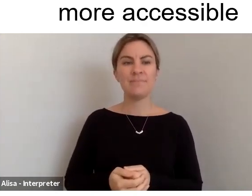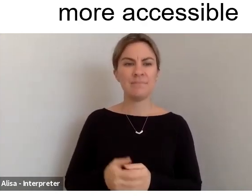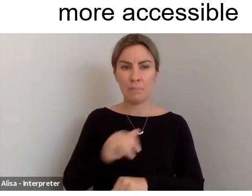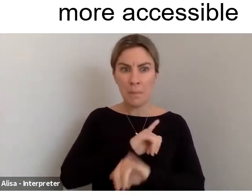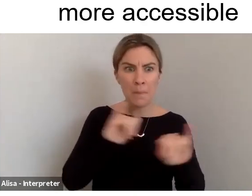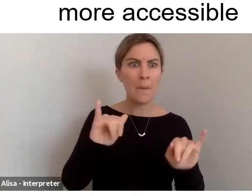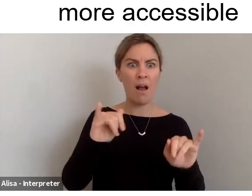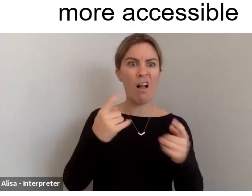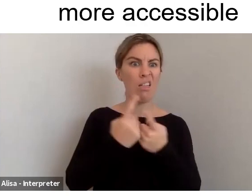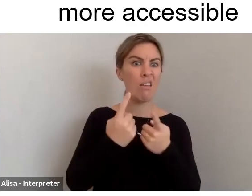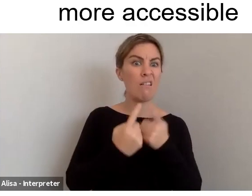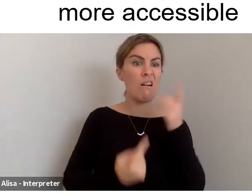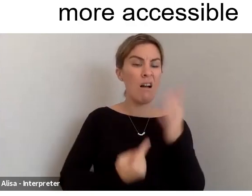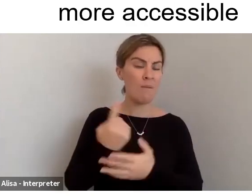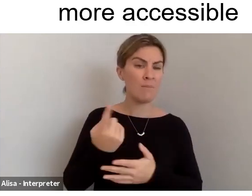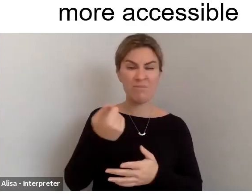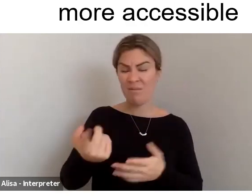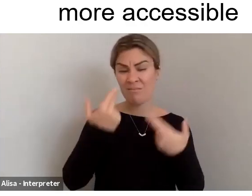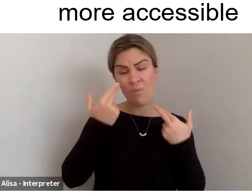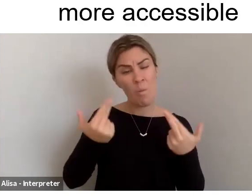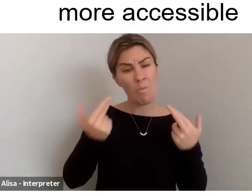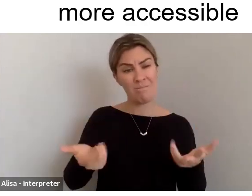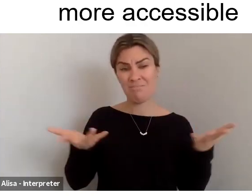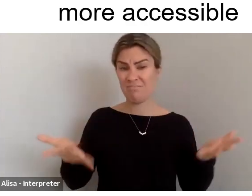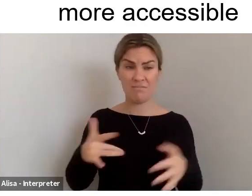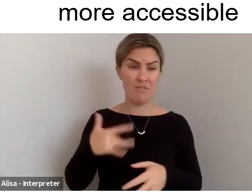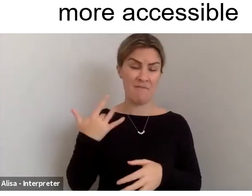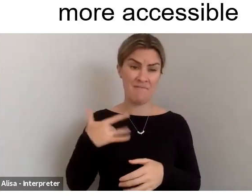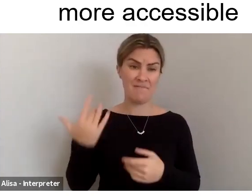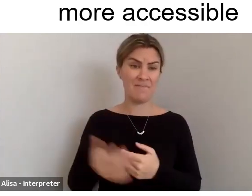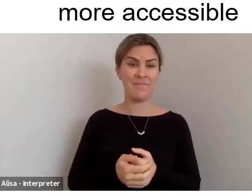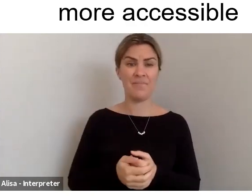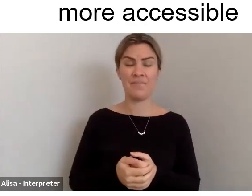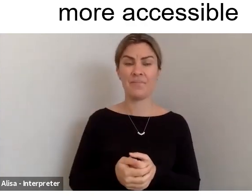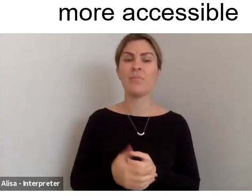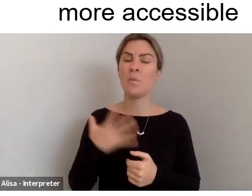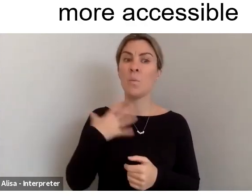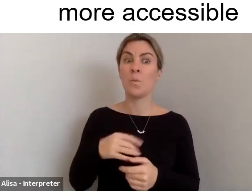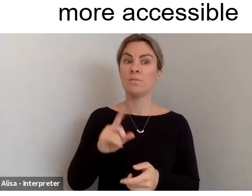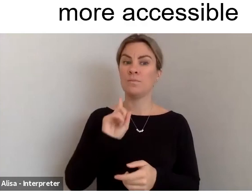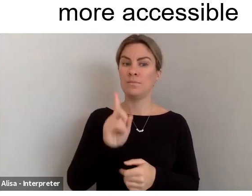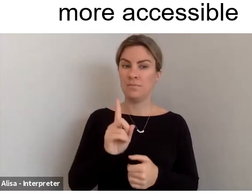human nature, that is life. I would drive the point home that social media is social, it is about